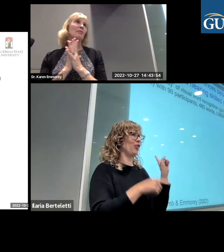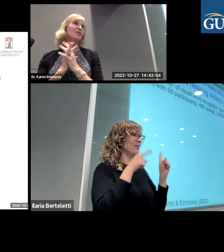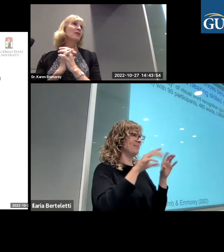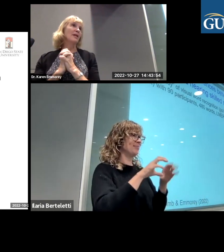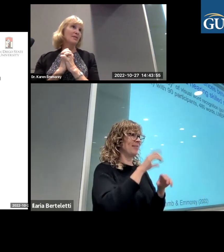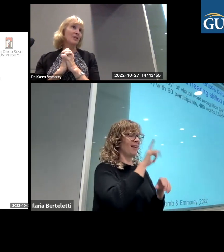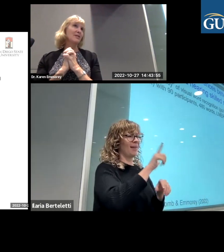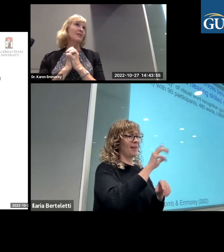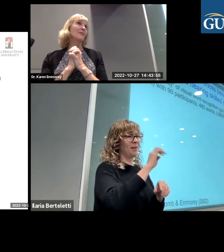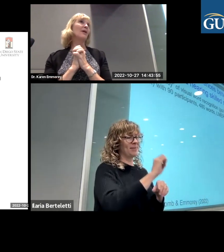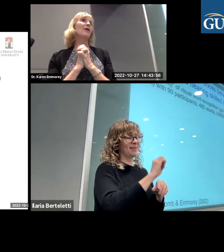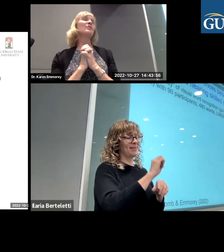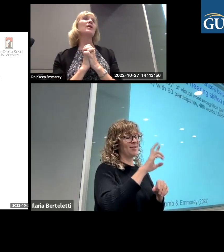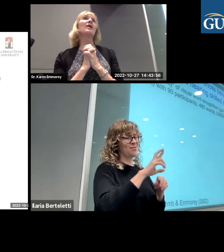And so you get a lot of data,